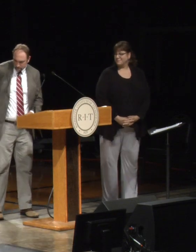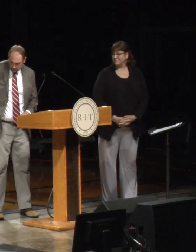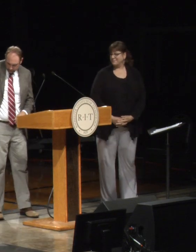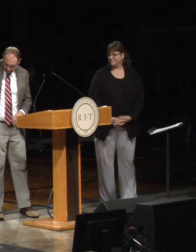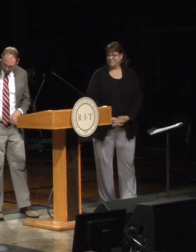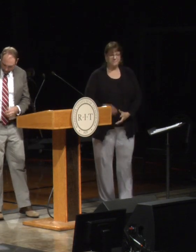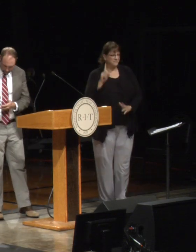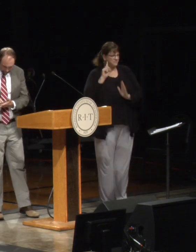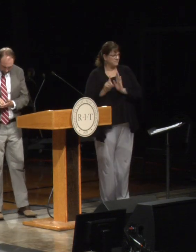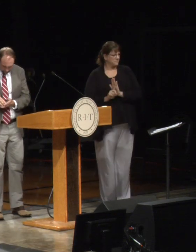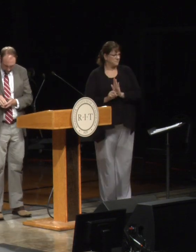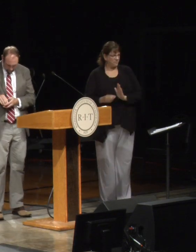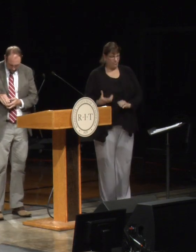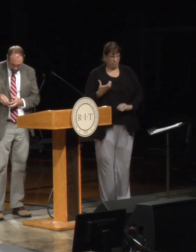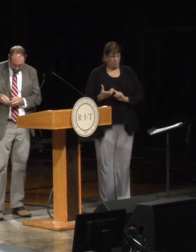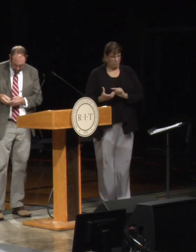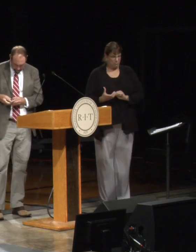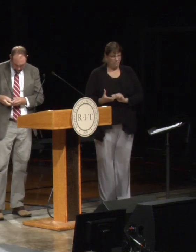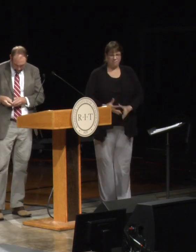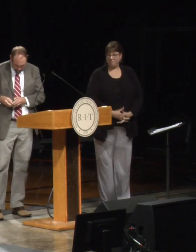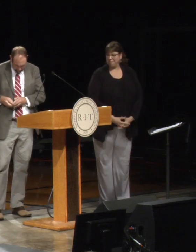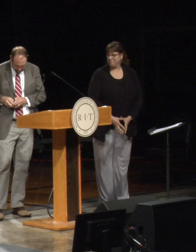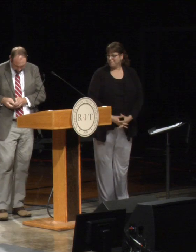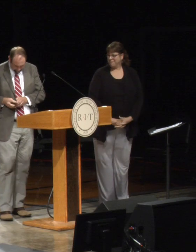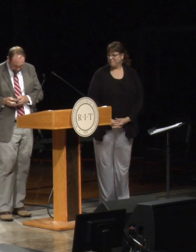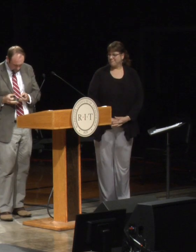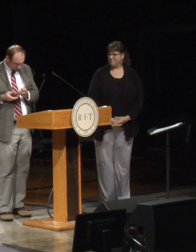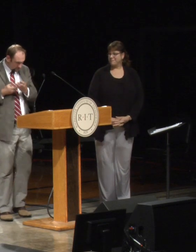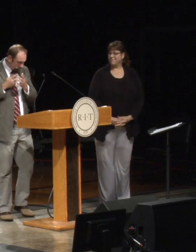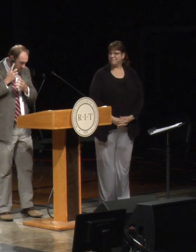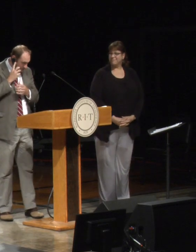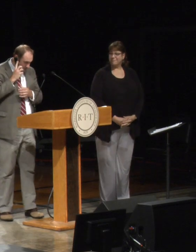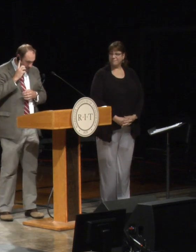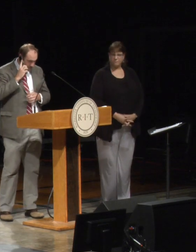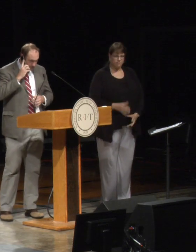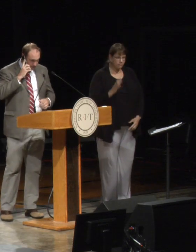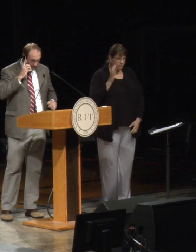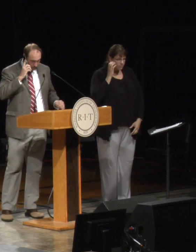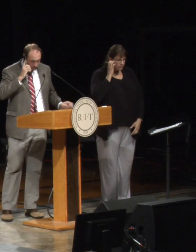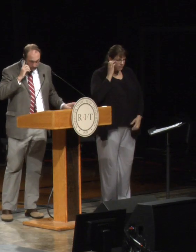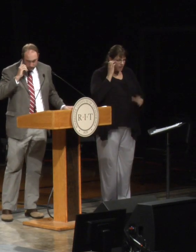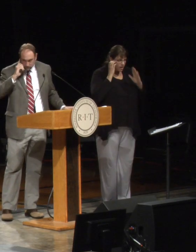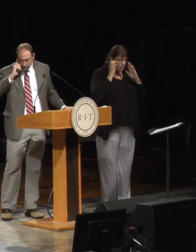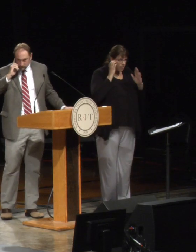(CELL PHONE)